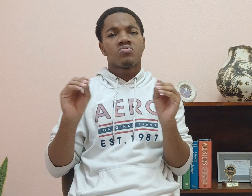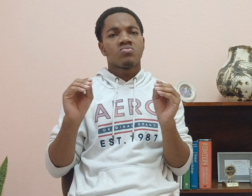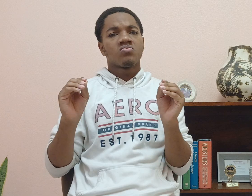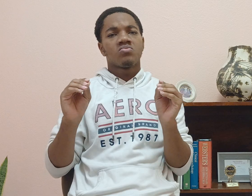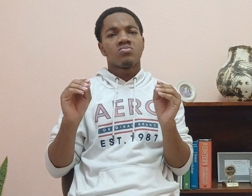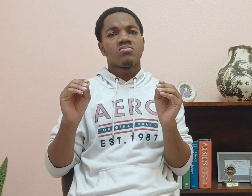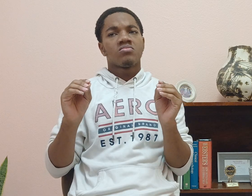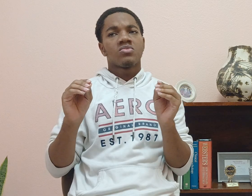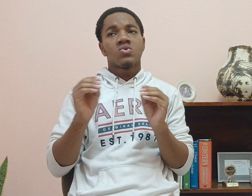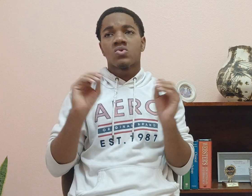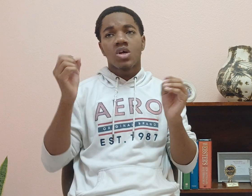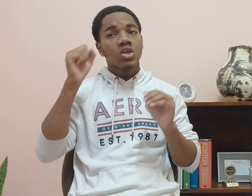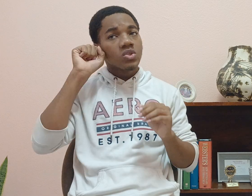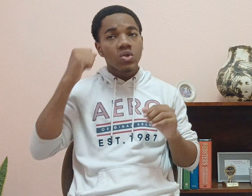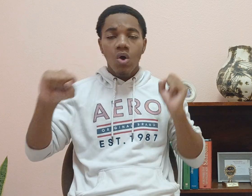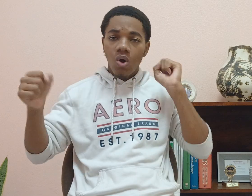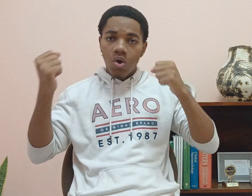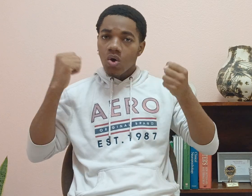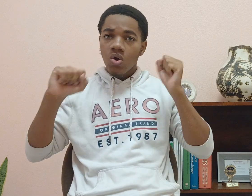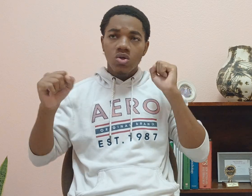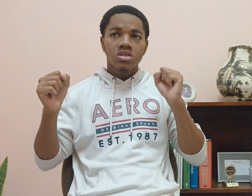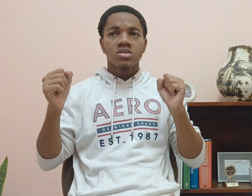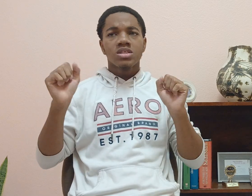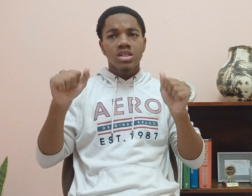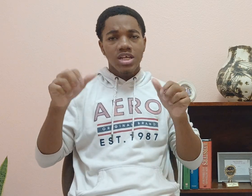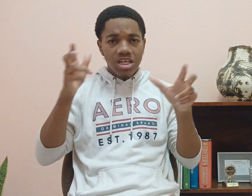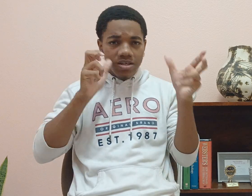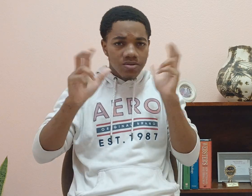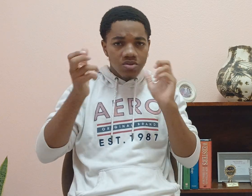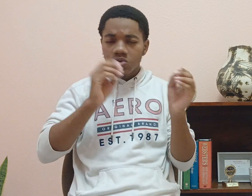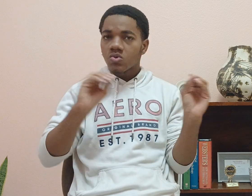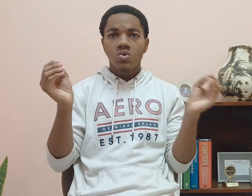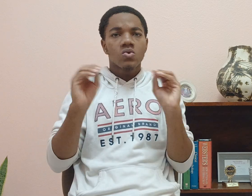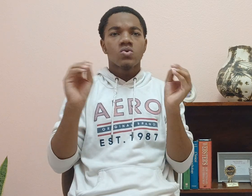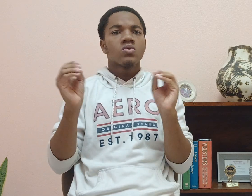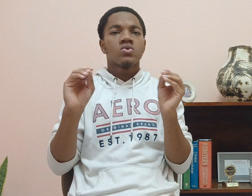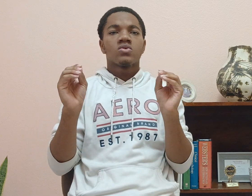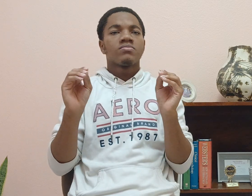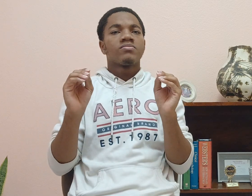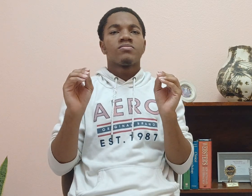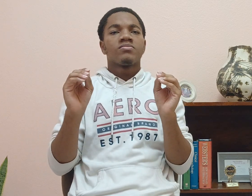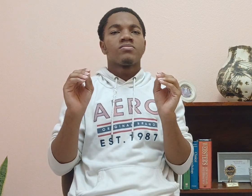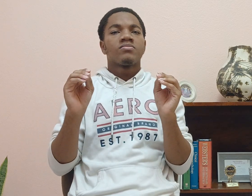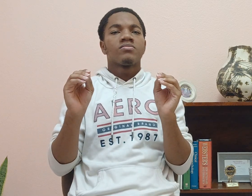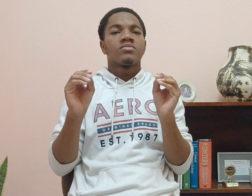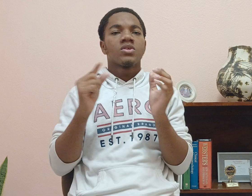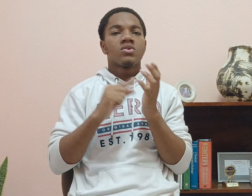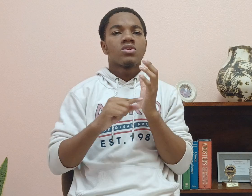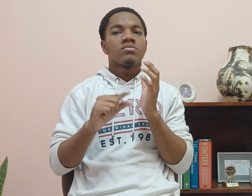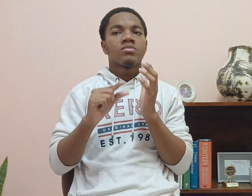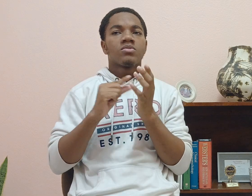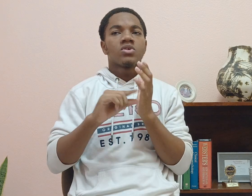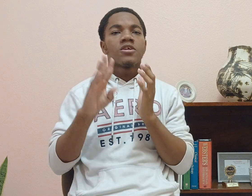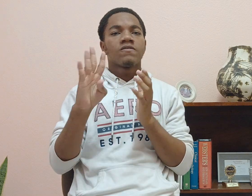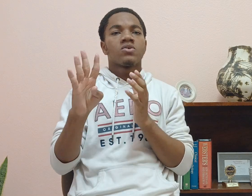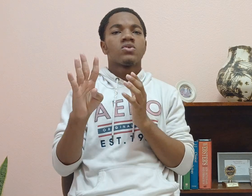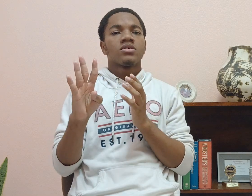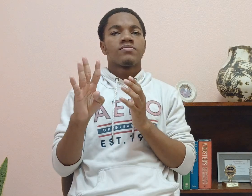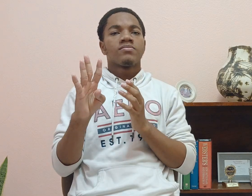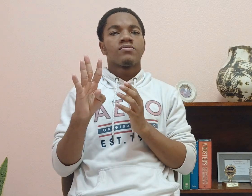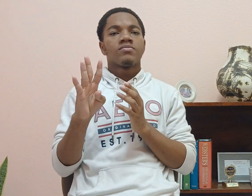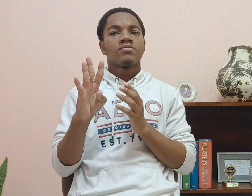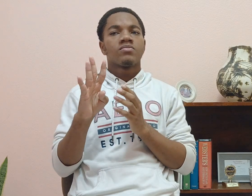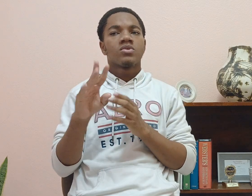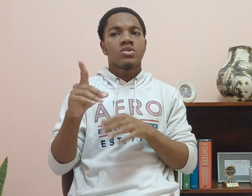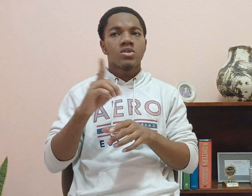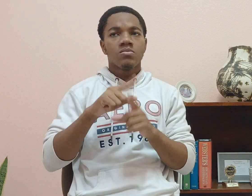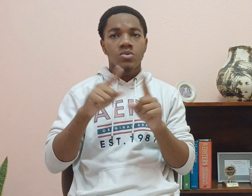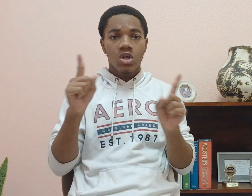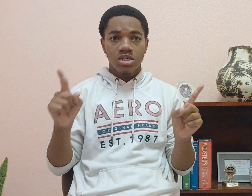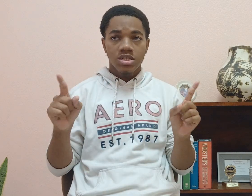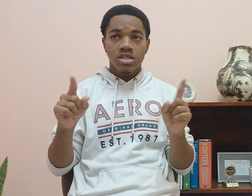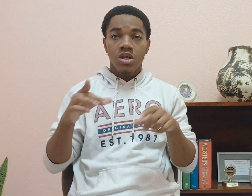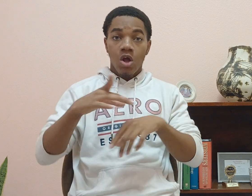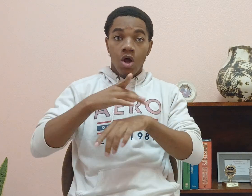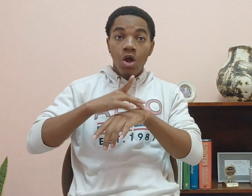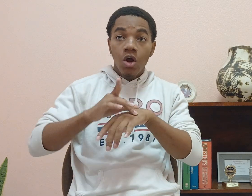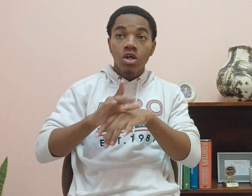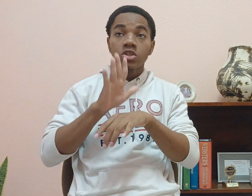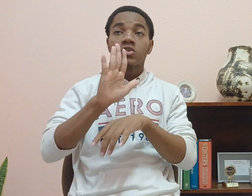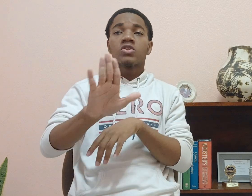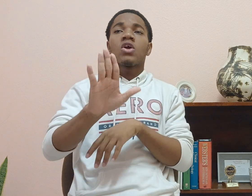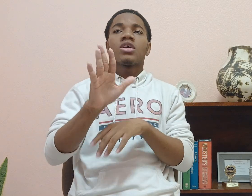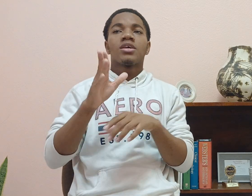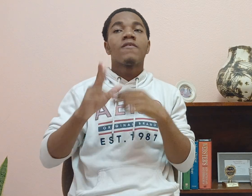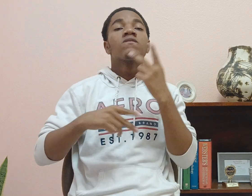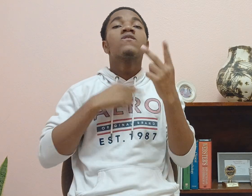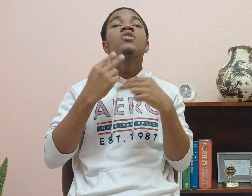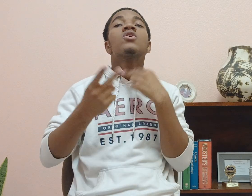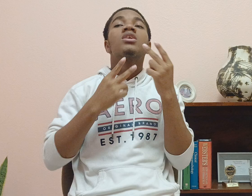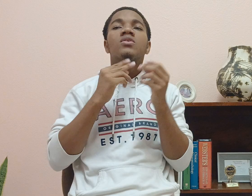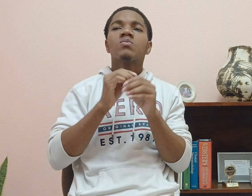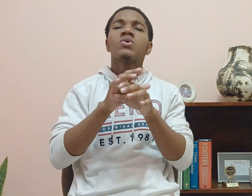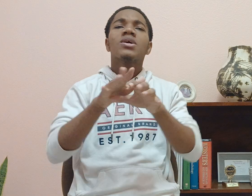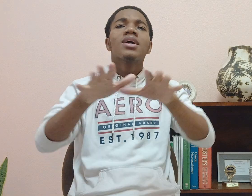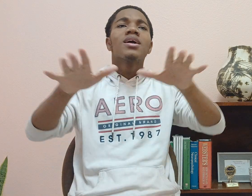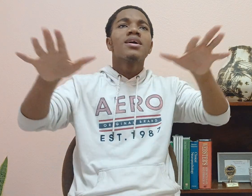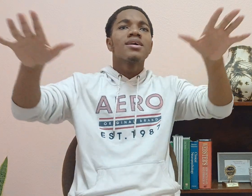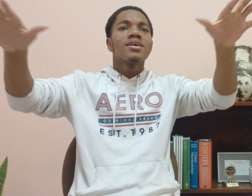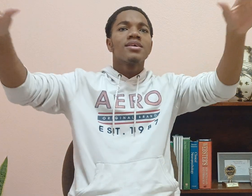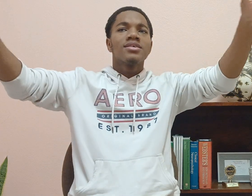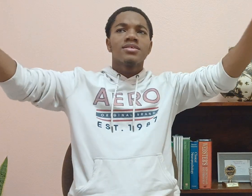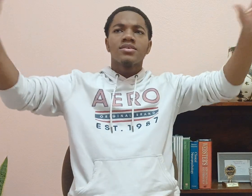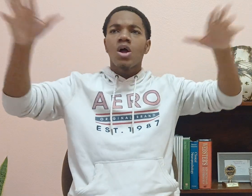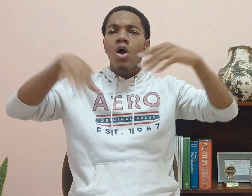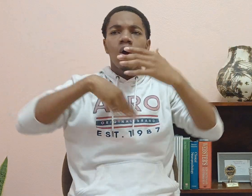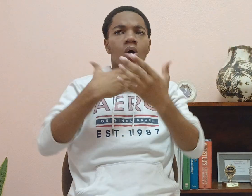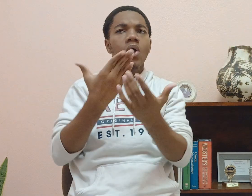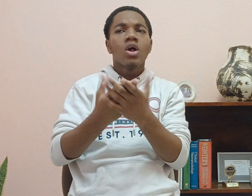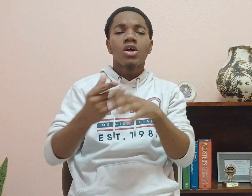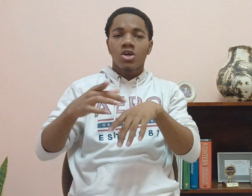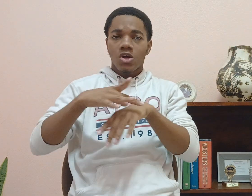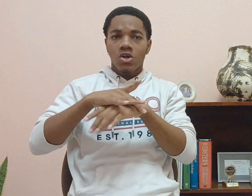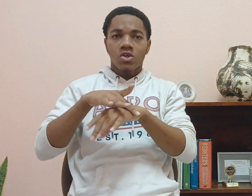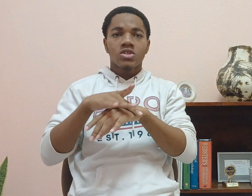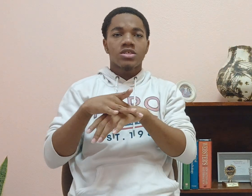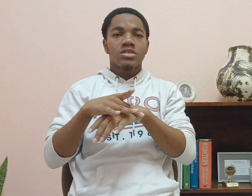no sound is heard from them. 4 Yet their voice goes out into all the earth,